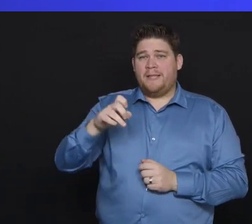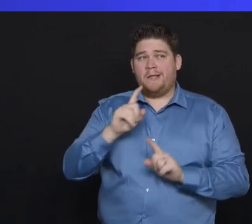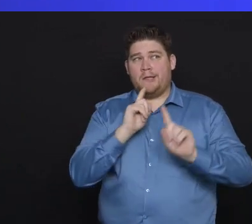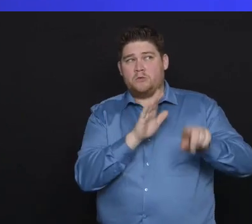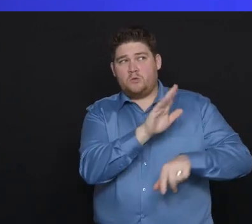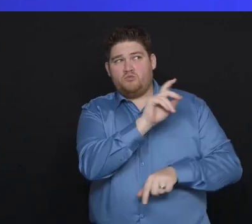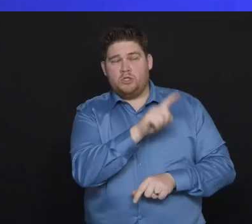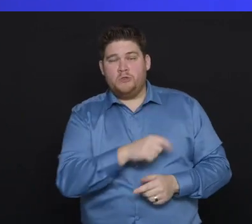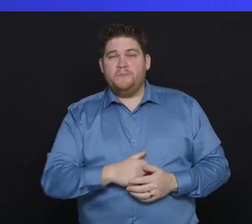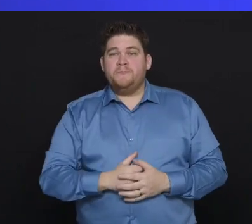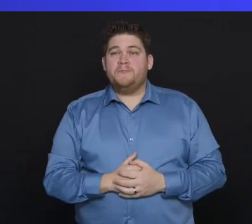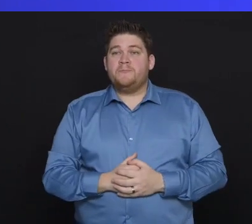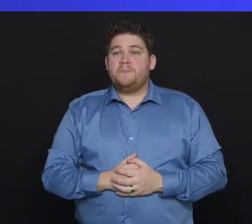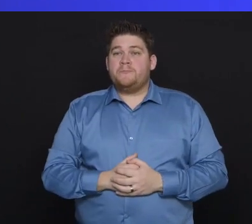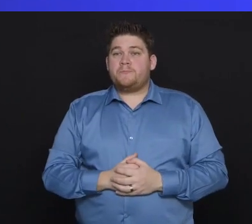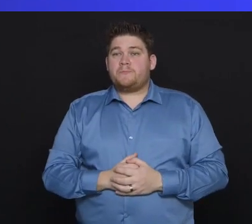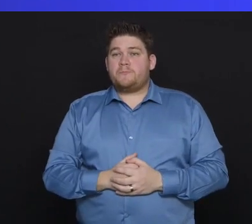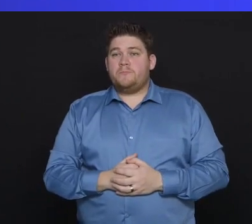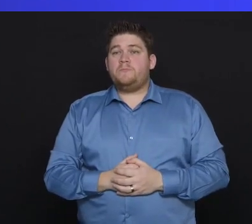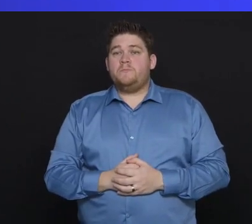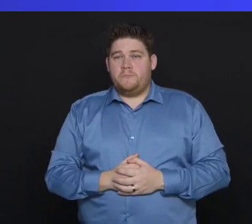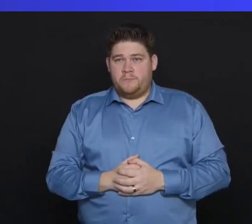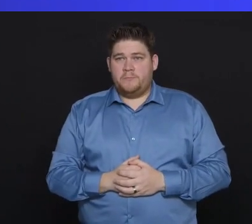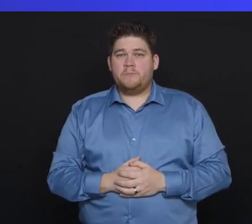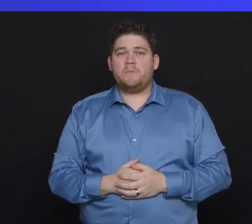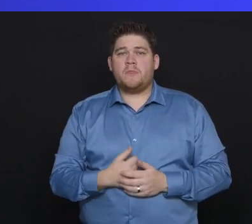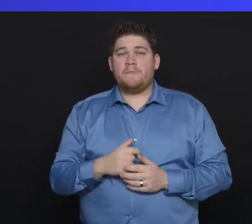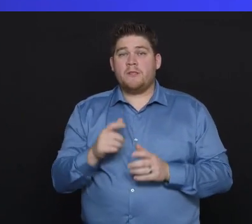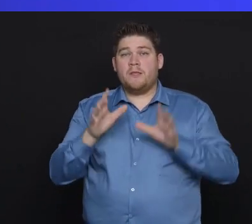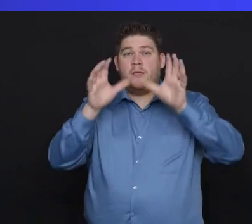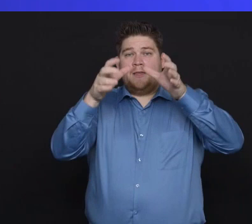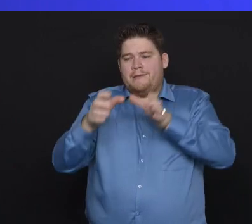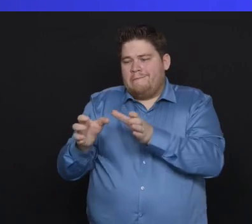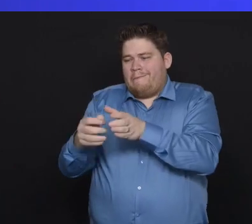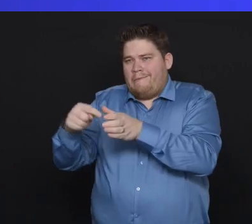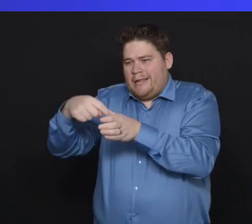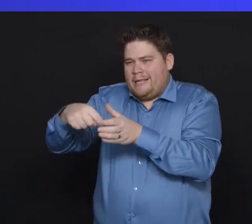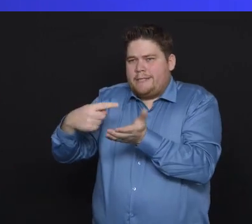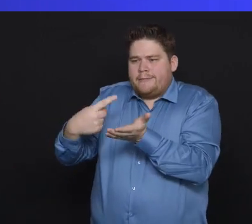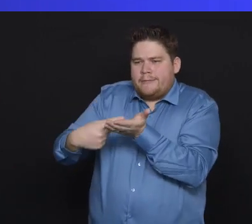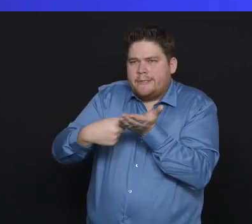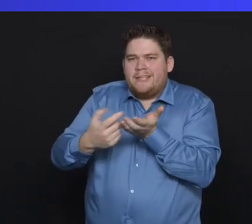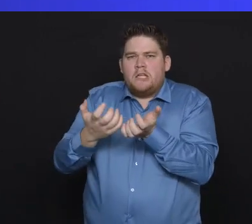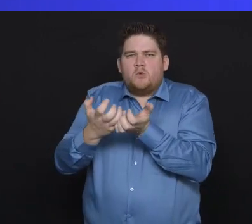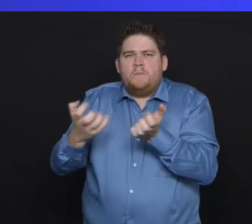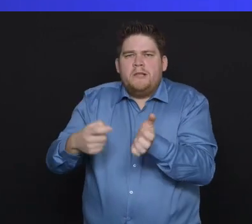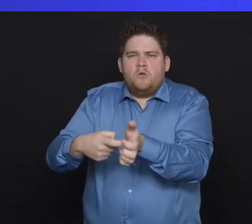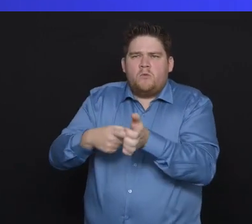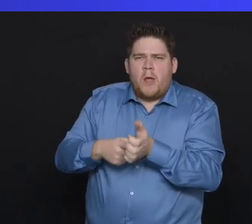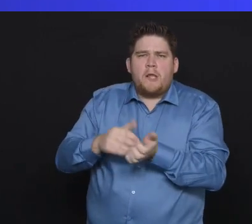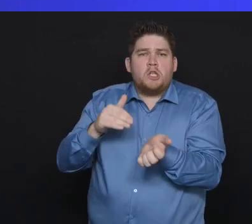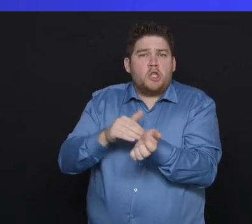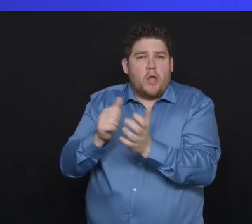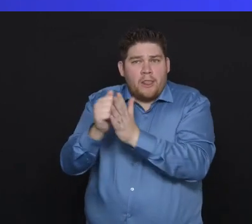at all of the medical equipment we might need. Personal protective